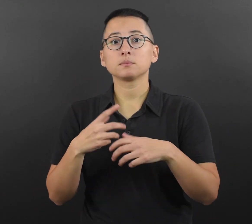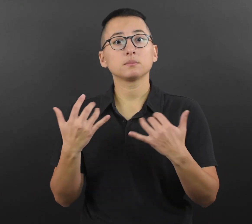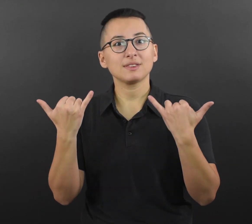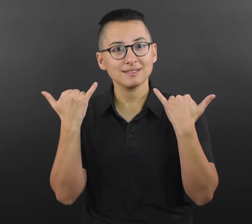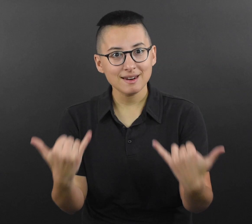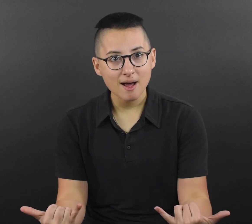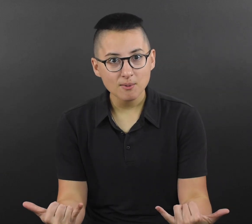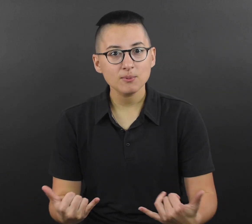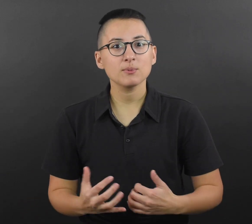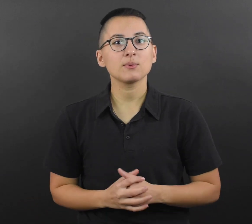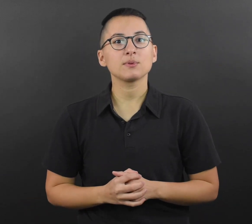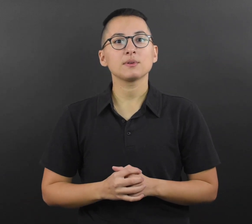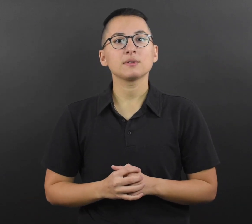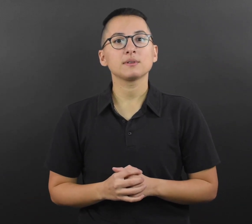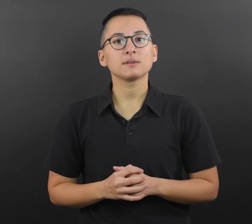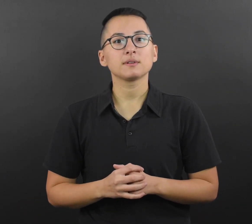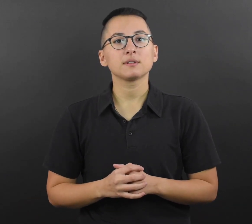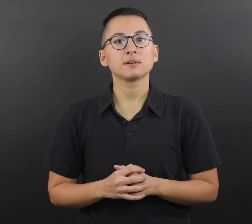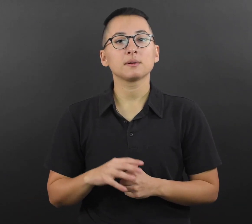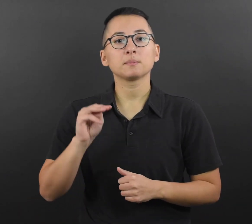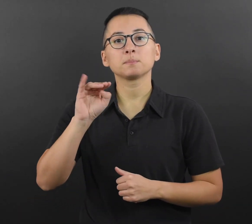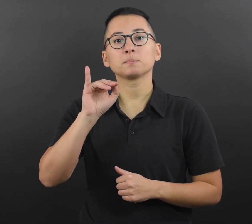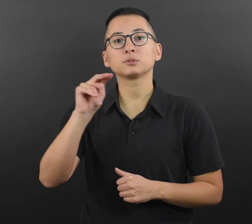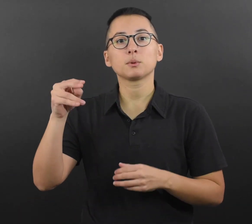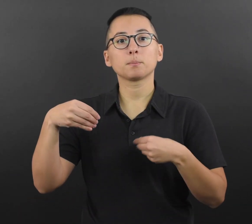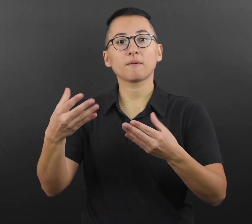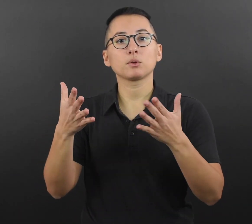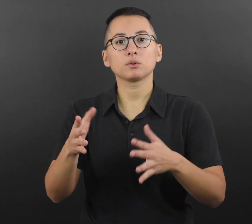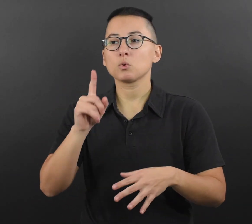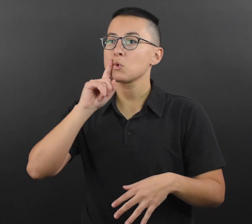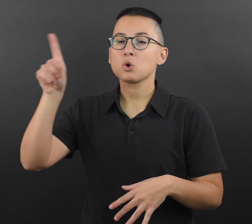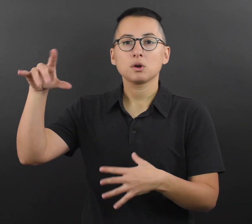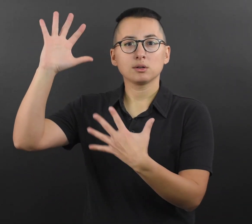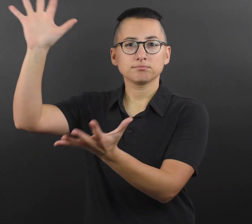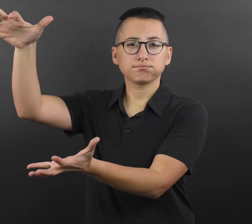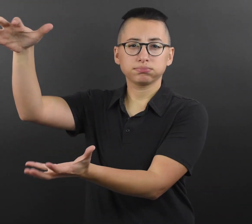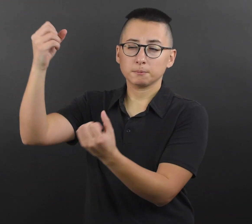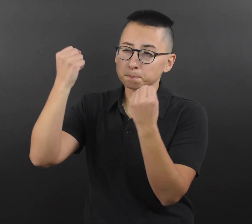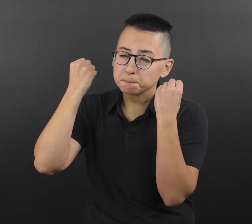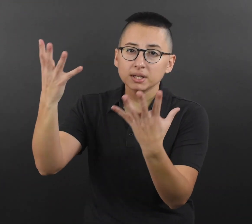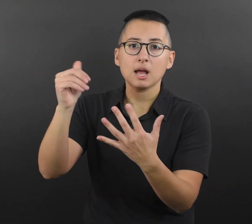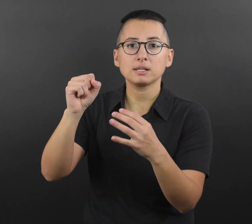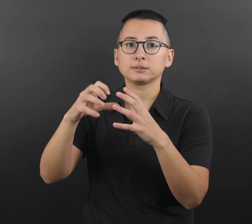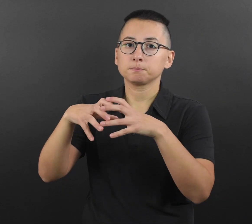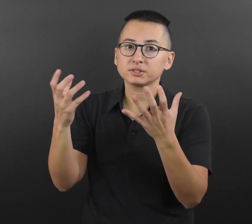o Minnesota providers have ordered as many doses as possible from the federal